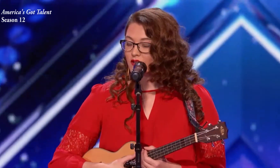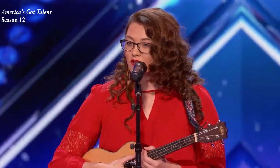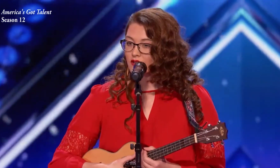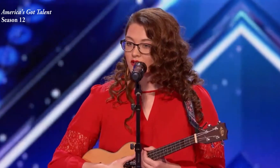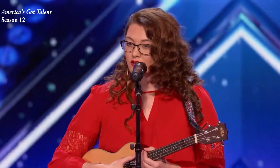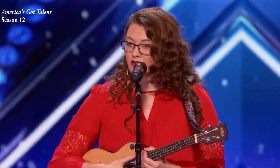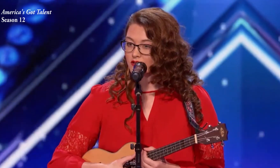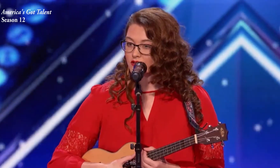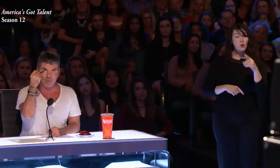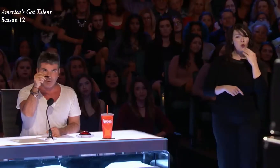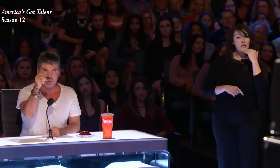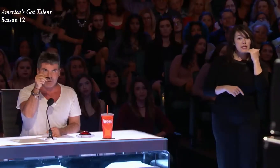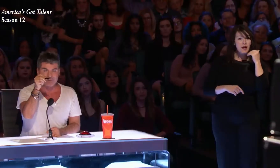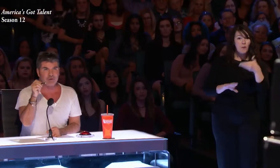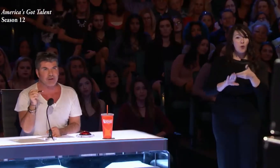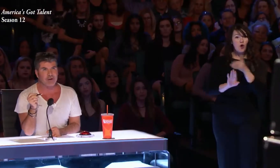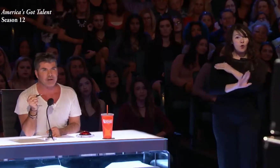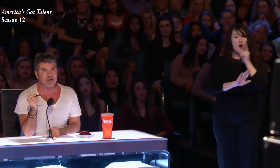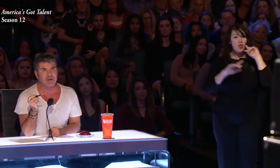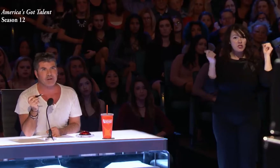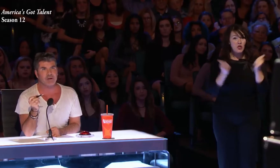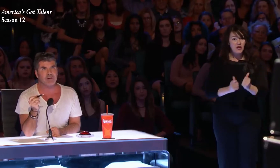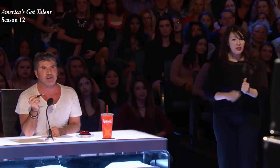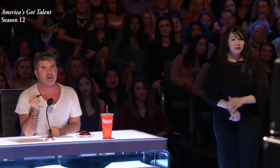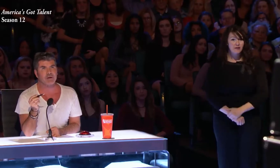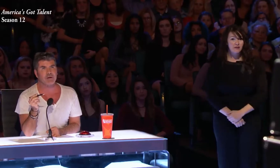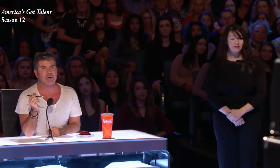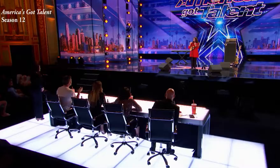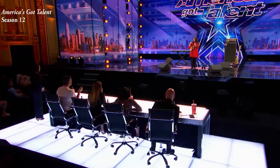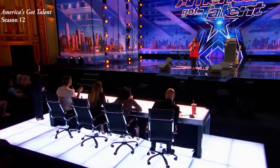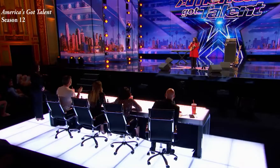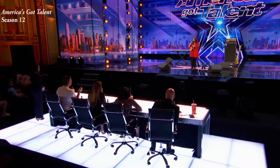So you were singing before you lost your hearing? Yeah, I've been singing since I